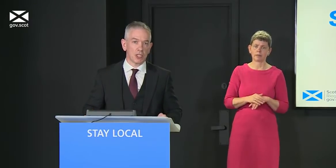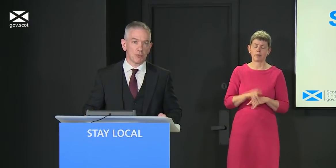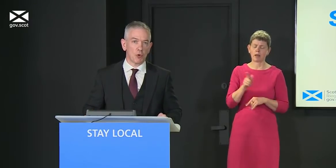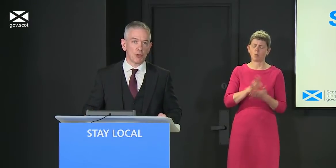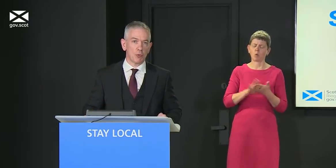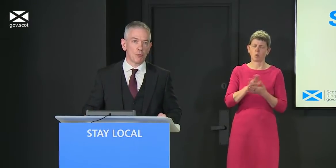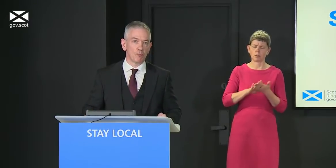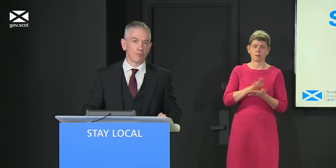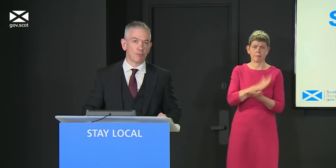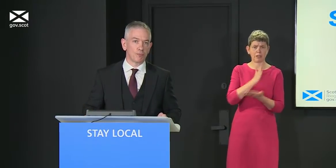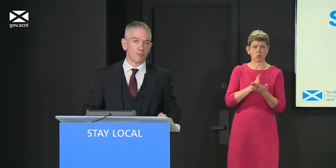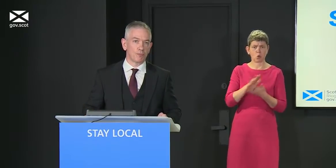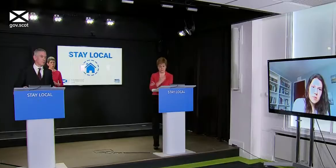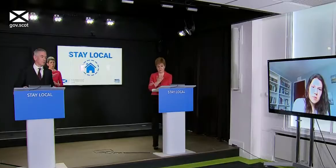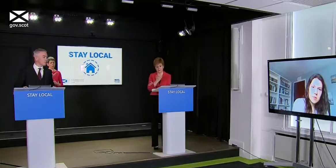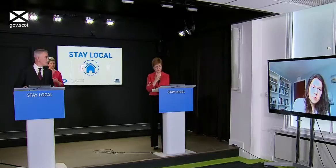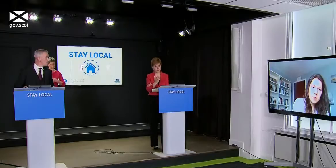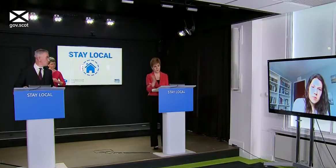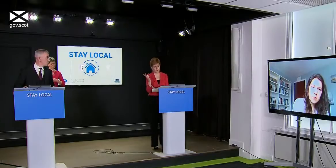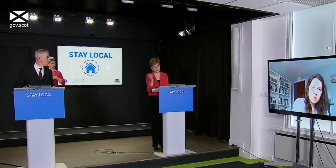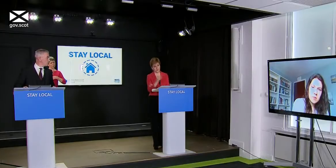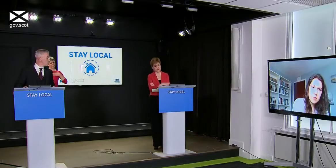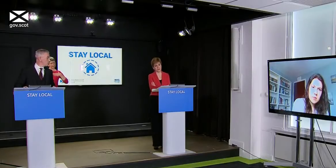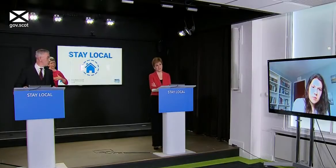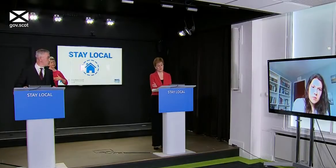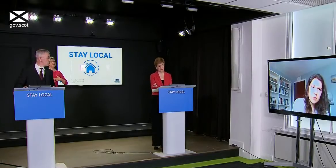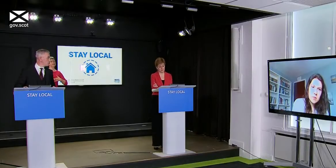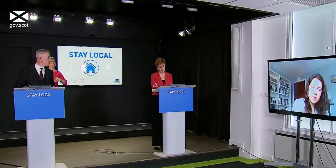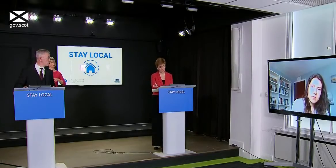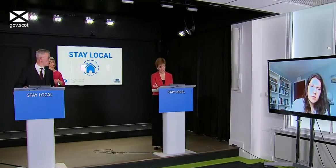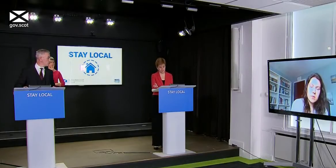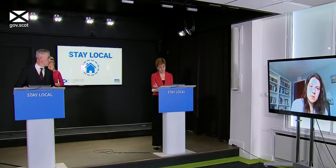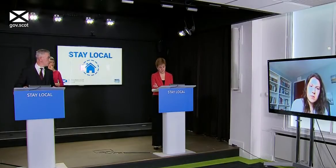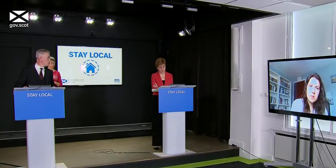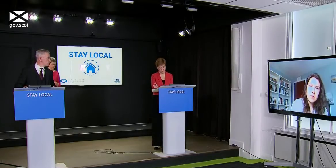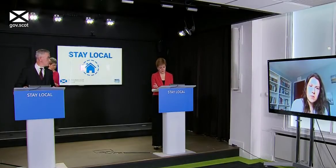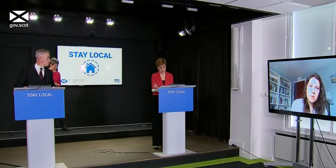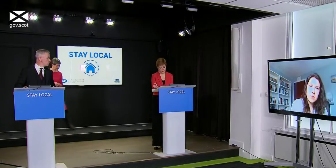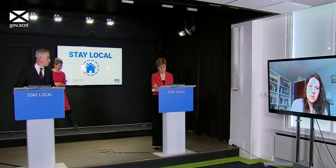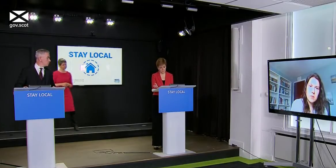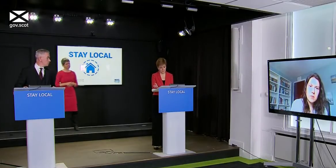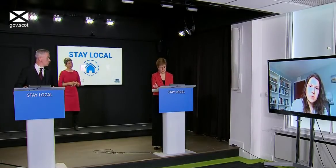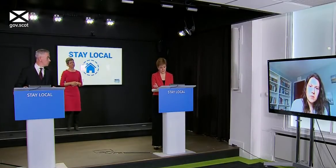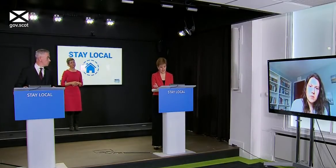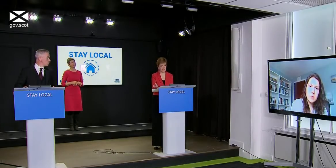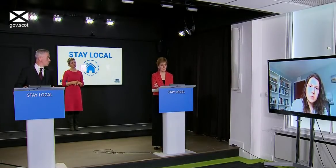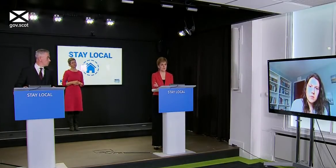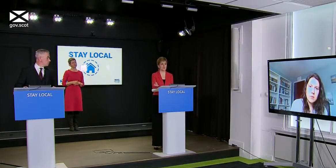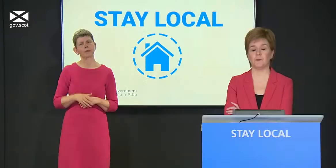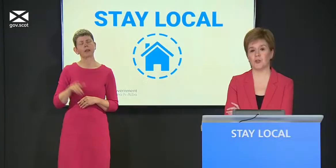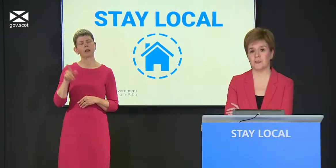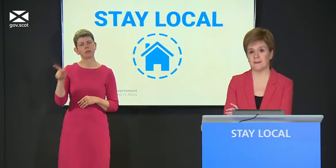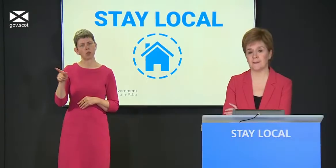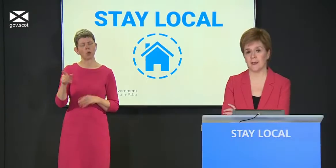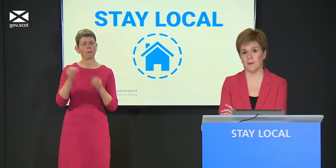as possible just to final point in relation to a comment Gregor made there about BAME communities